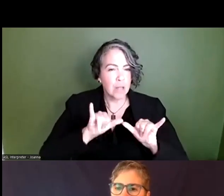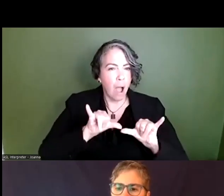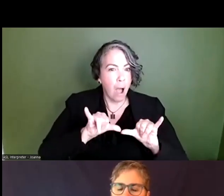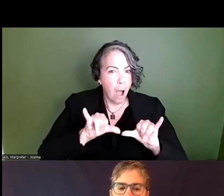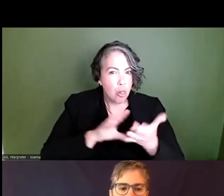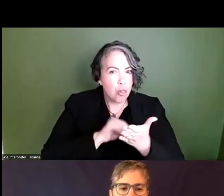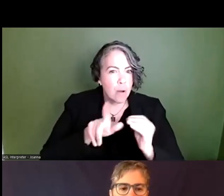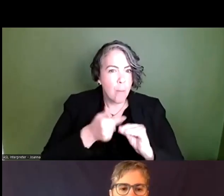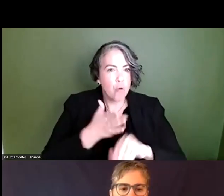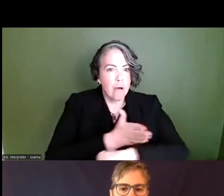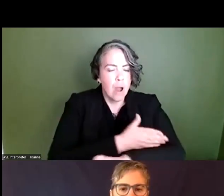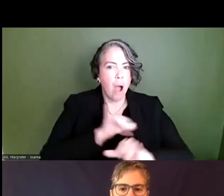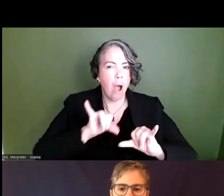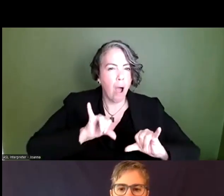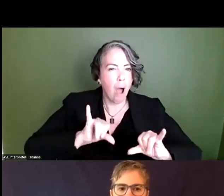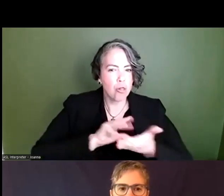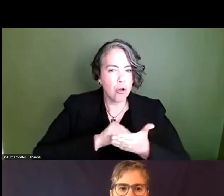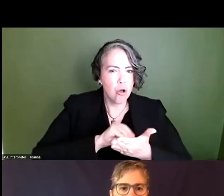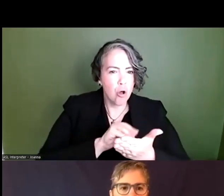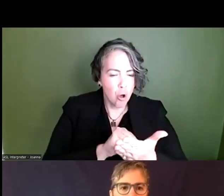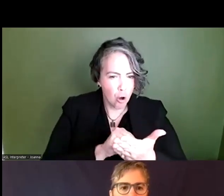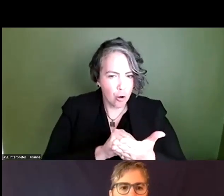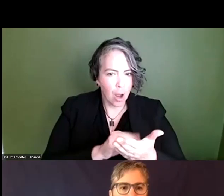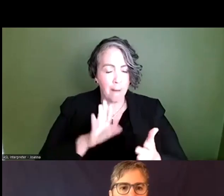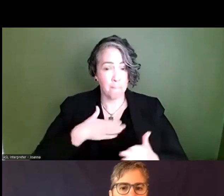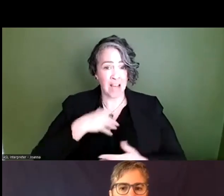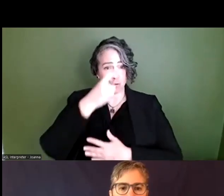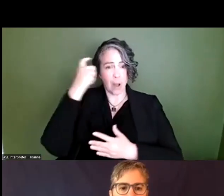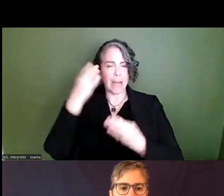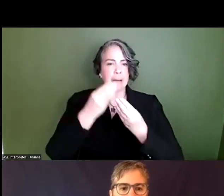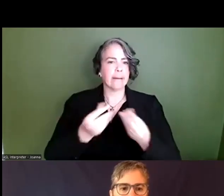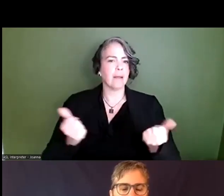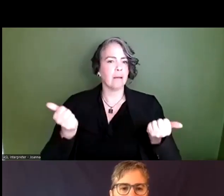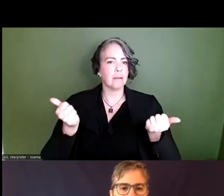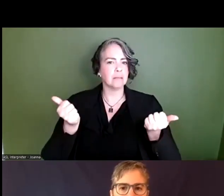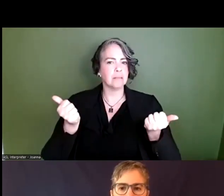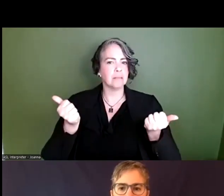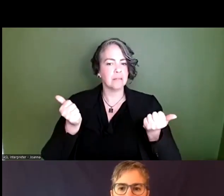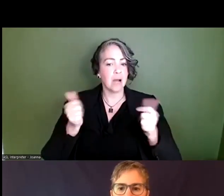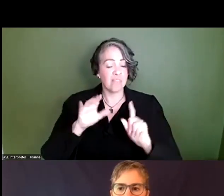tools to go after what they want. Once I was able to get some support and take a look at how I was